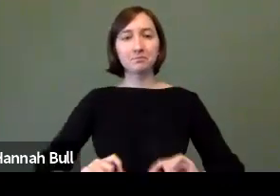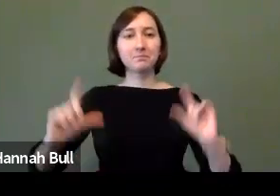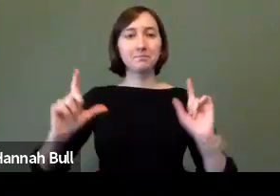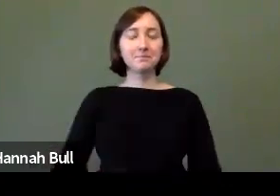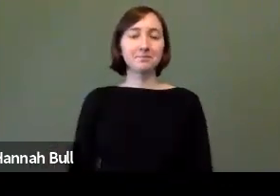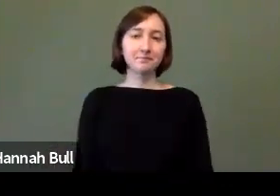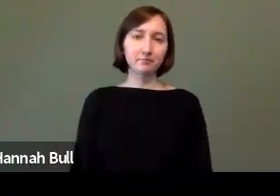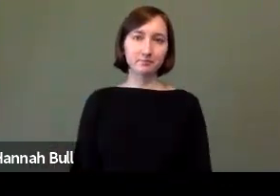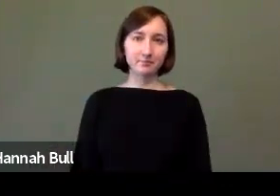Danny Housley: This next slide is a quote